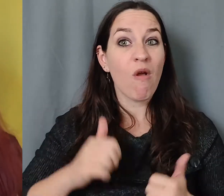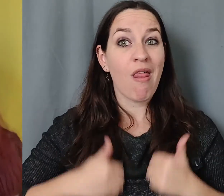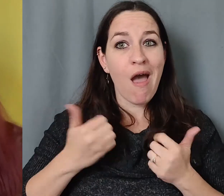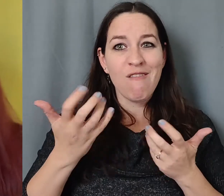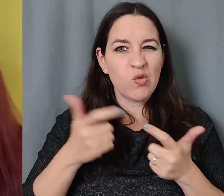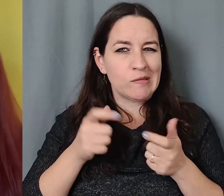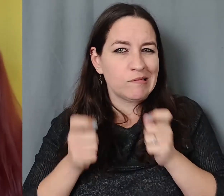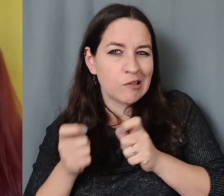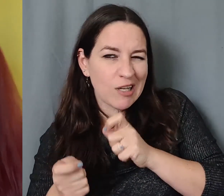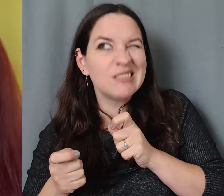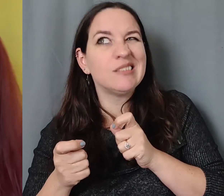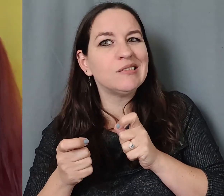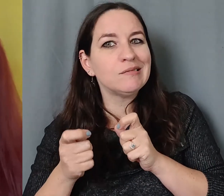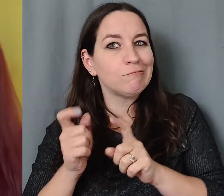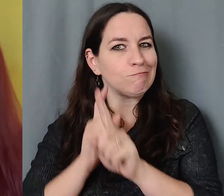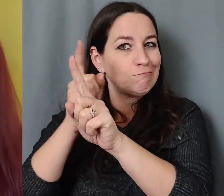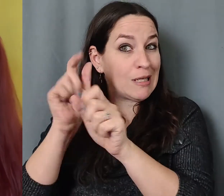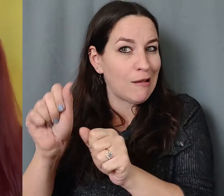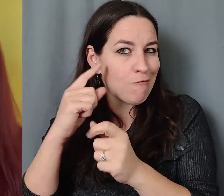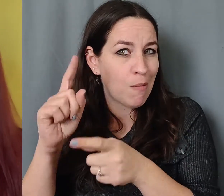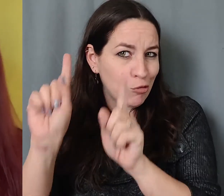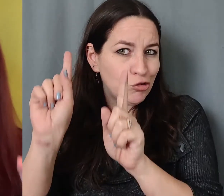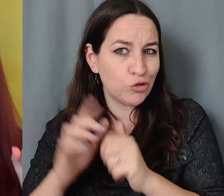goals. And I want to give you tools to think about that, not from a "oh